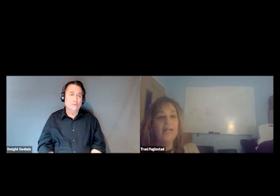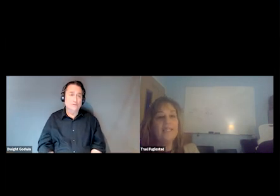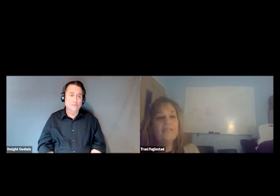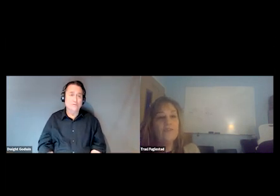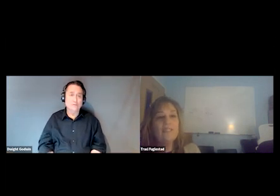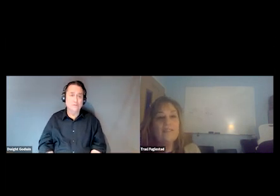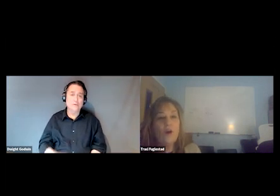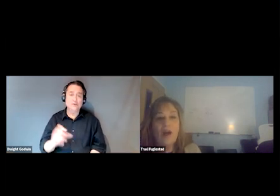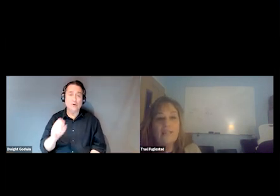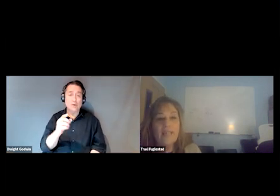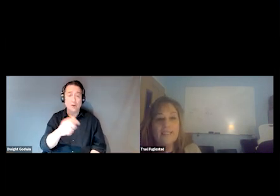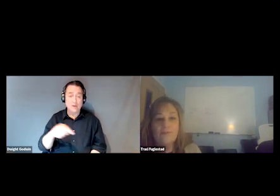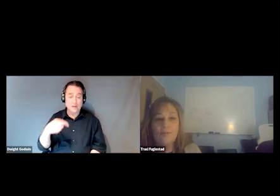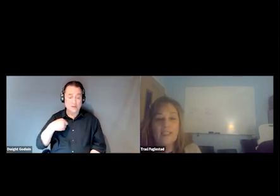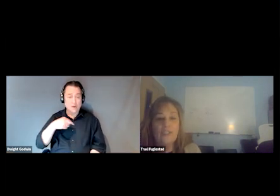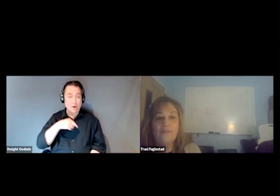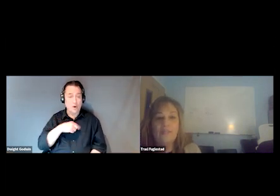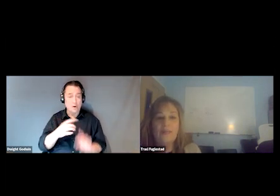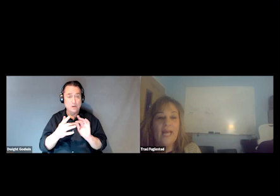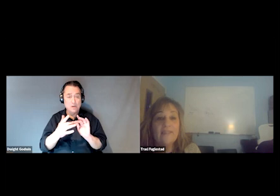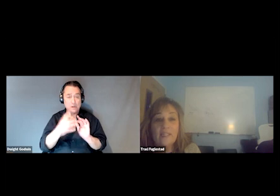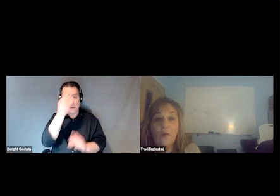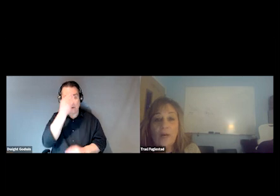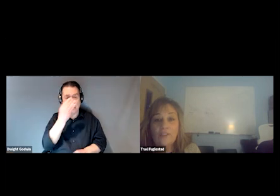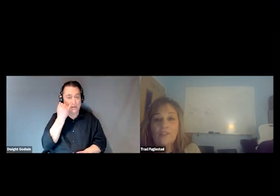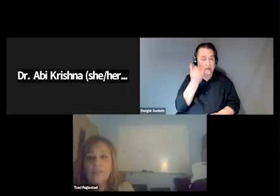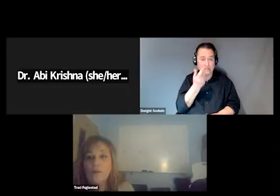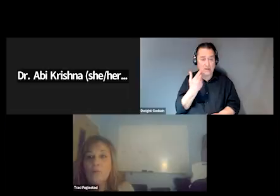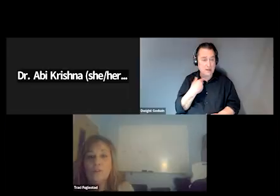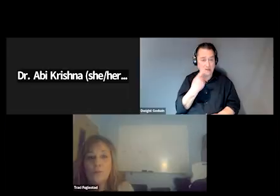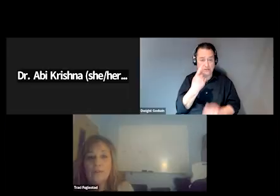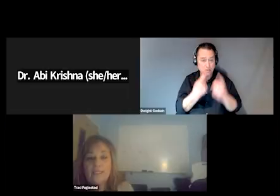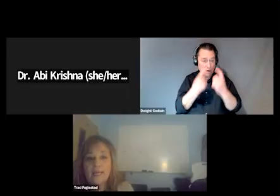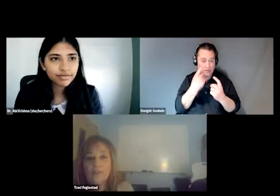All right, and so this is our contact information. If anybody has any questions or wants some more details